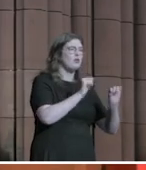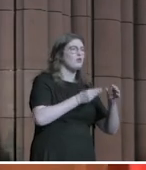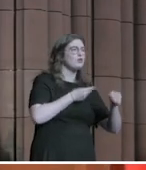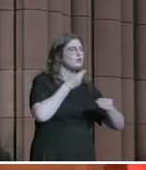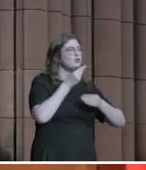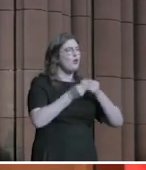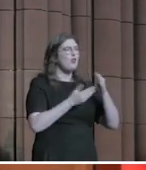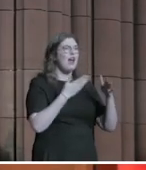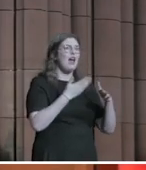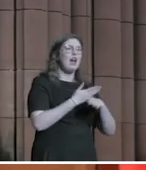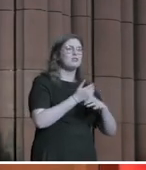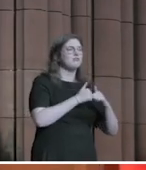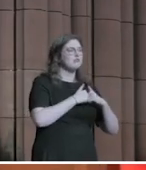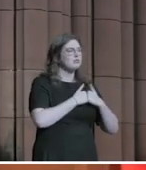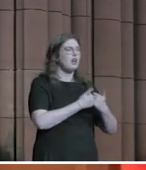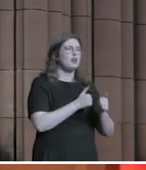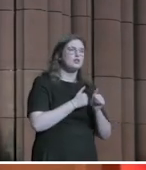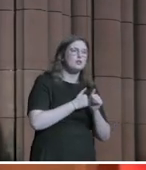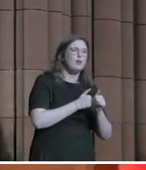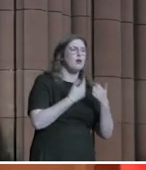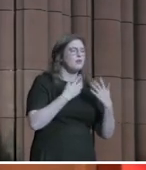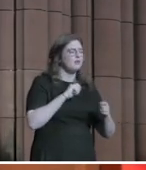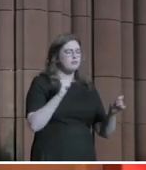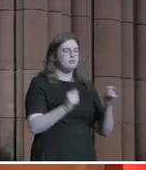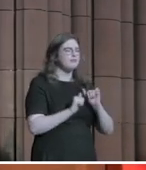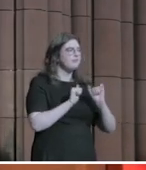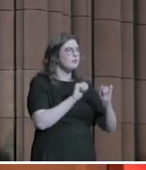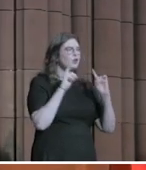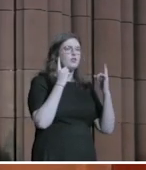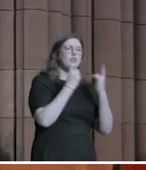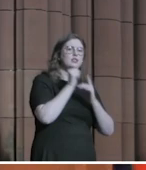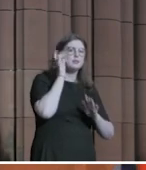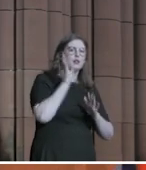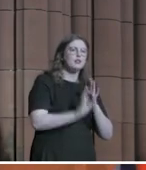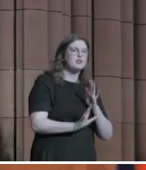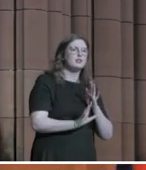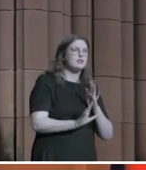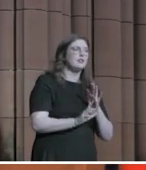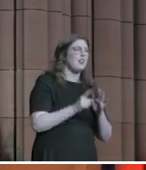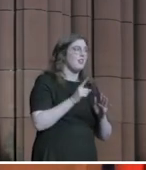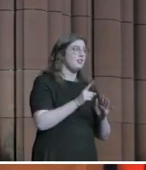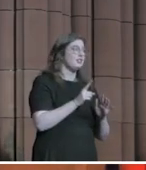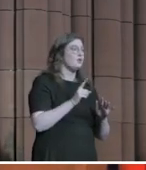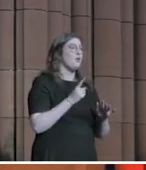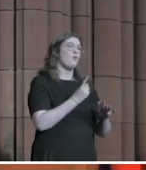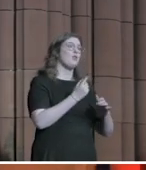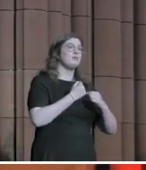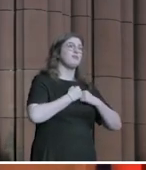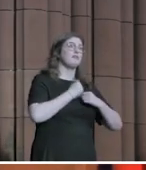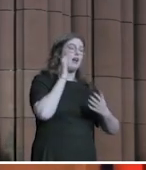and support that made a difference to your university experience. That's one of my abiding memories of Strathclyde